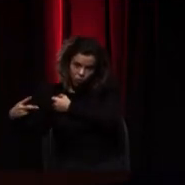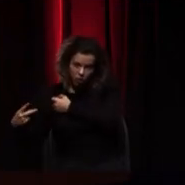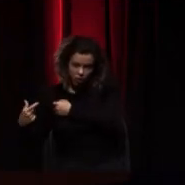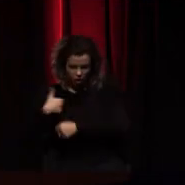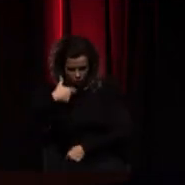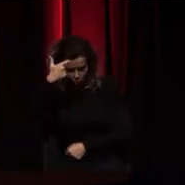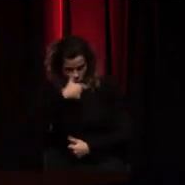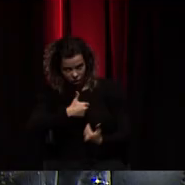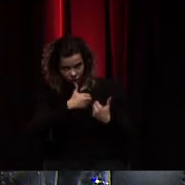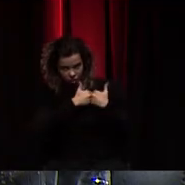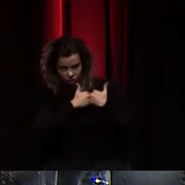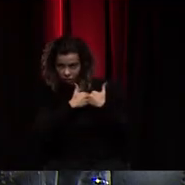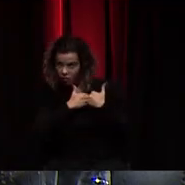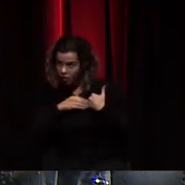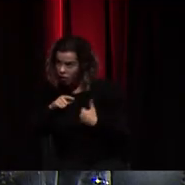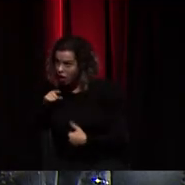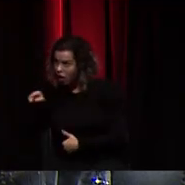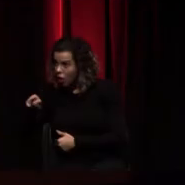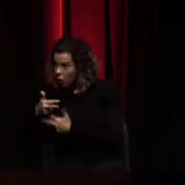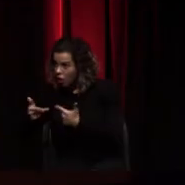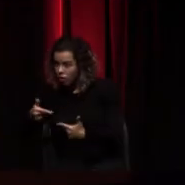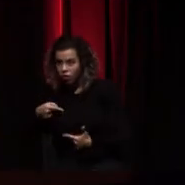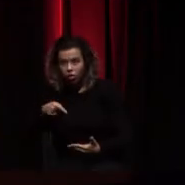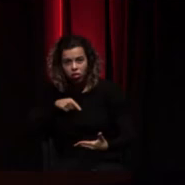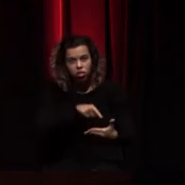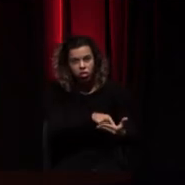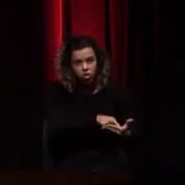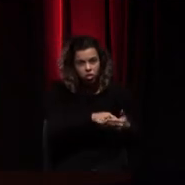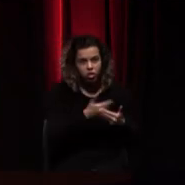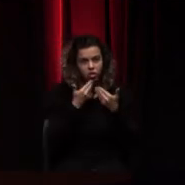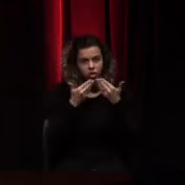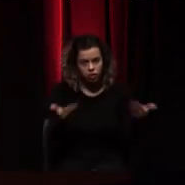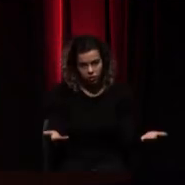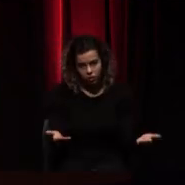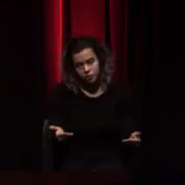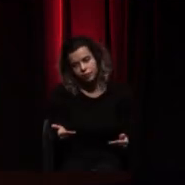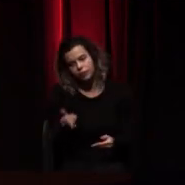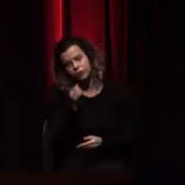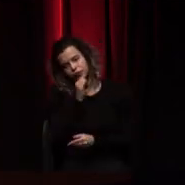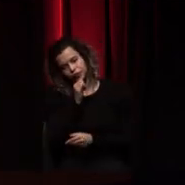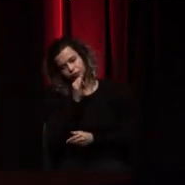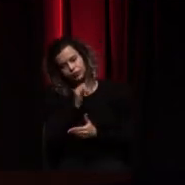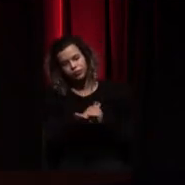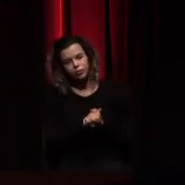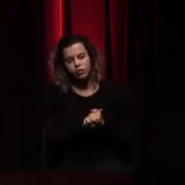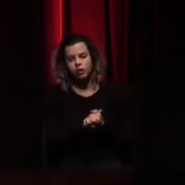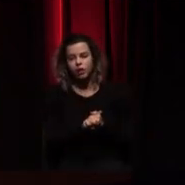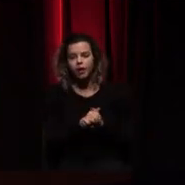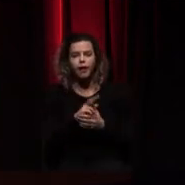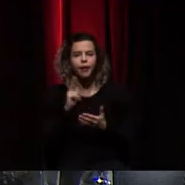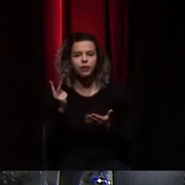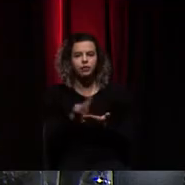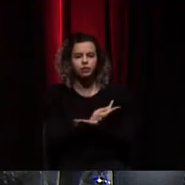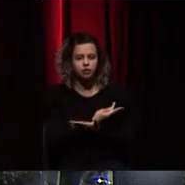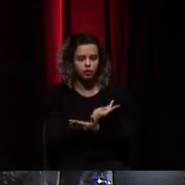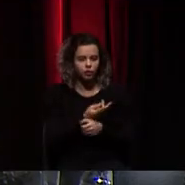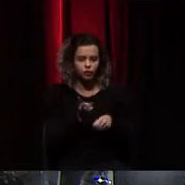to reveal anything. About what you said of the diesel oil scandal